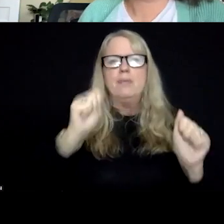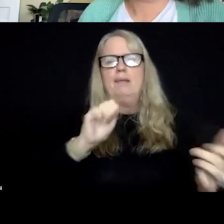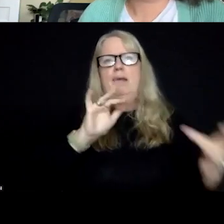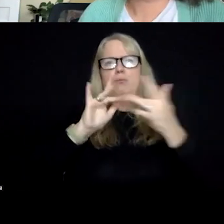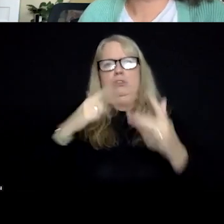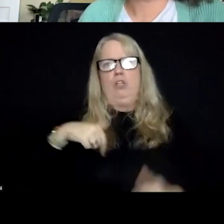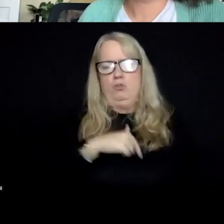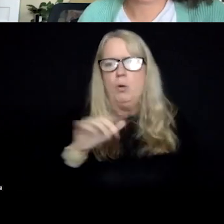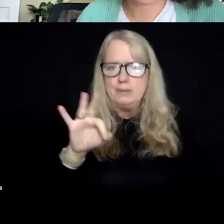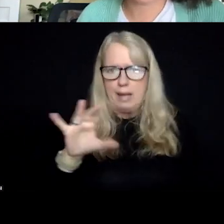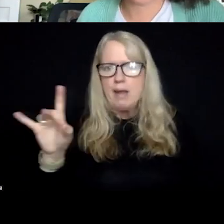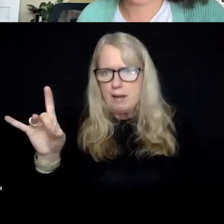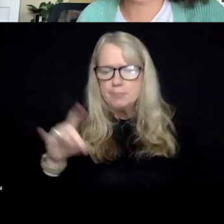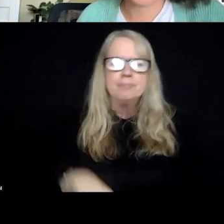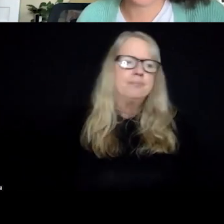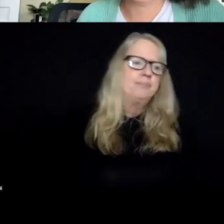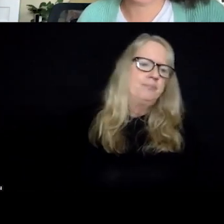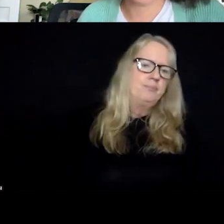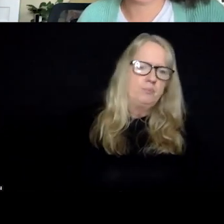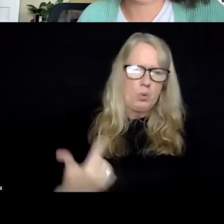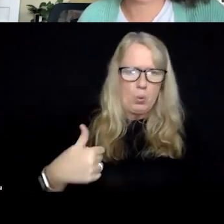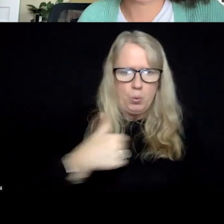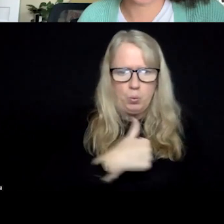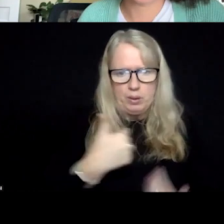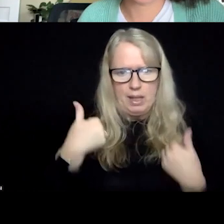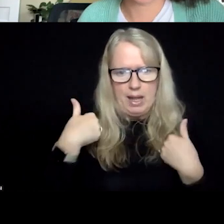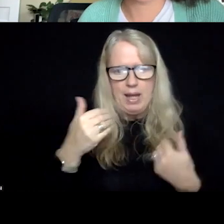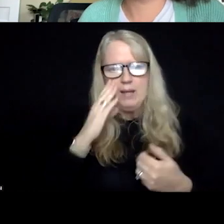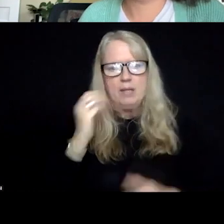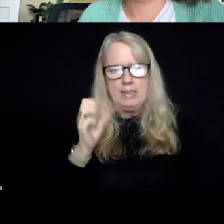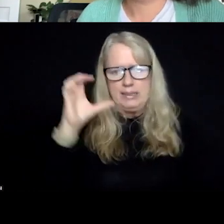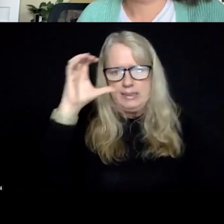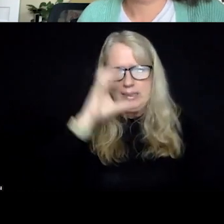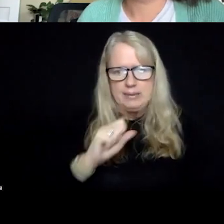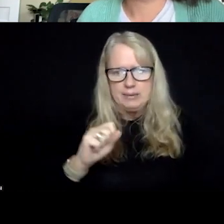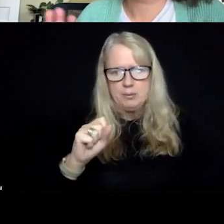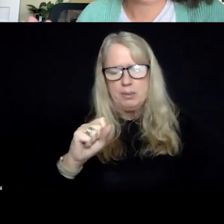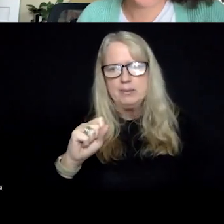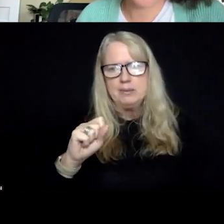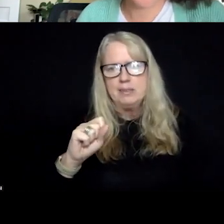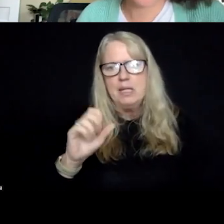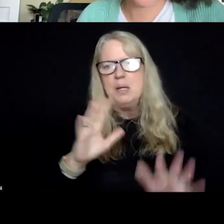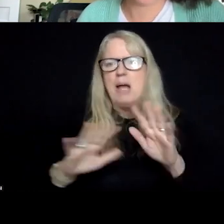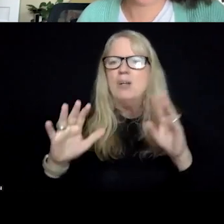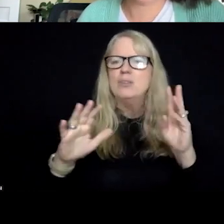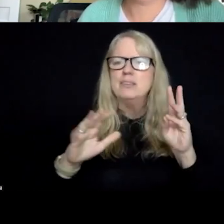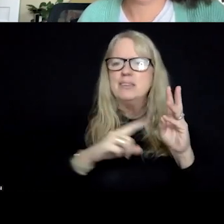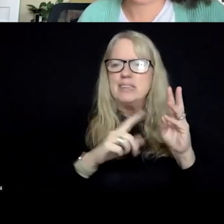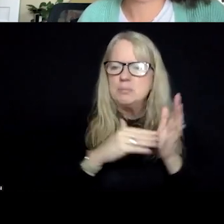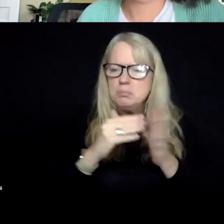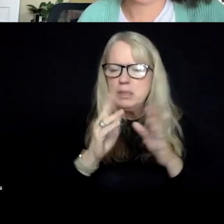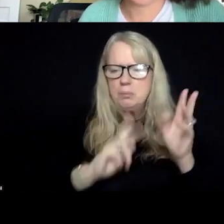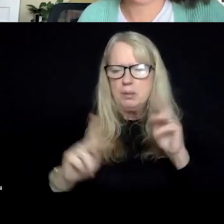SO ULTIMATELY, WE HAVE A GUESS OF 6 MILLION PEOPLE IN 2024. I AM